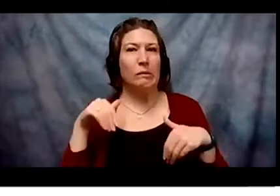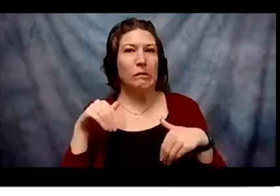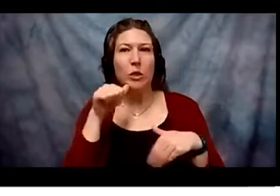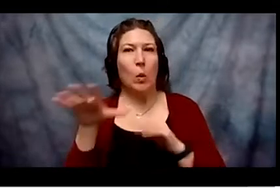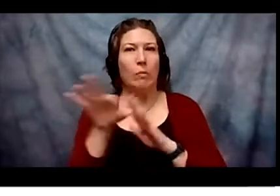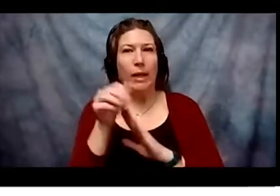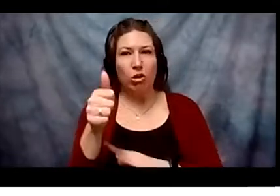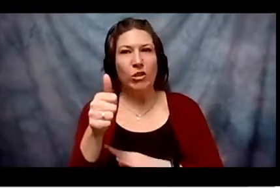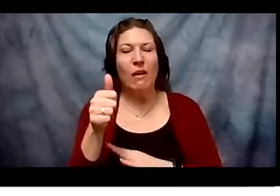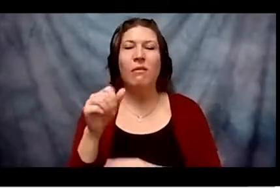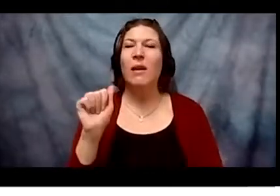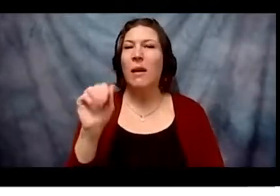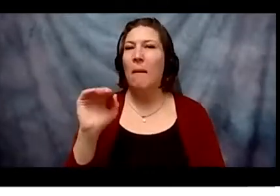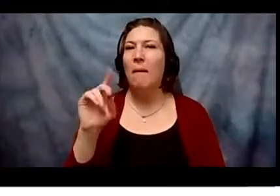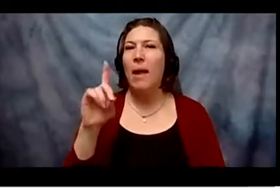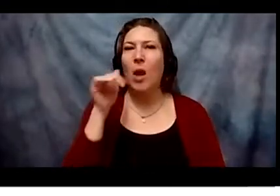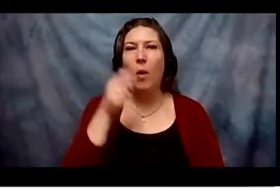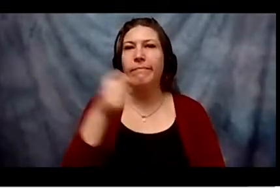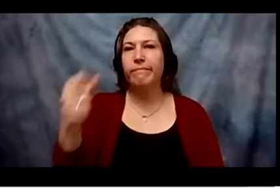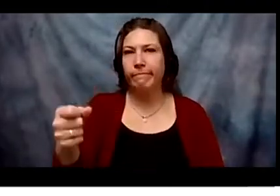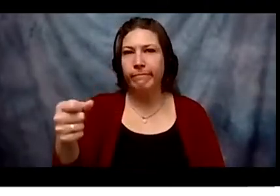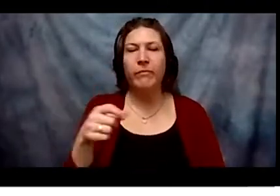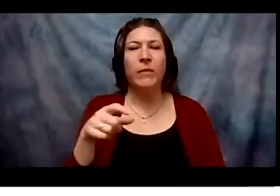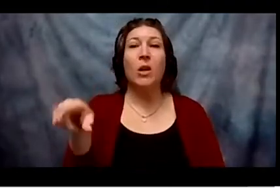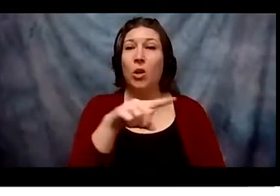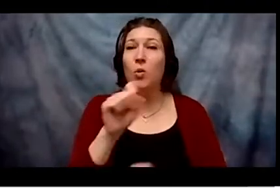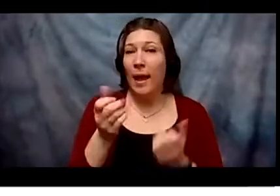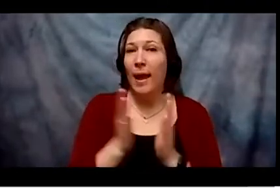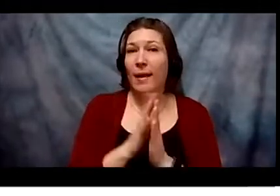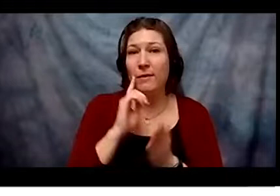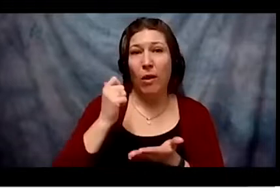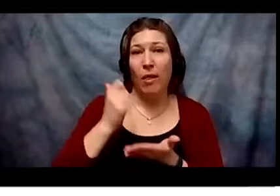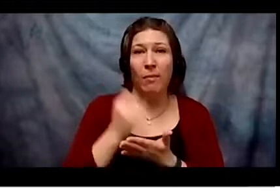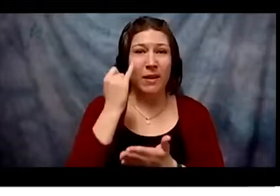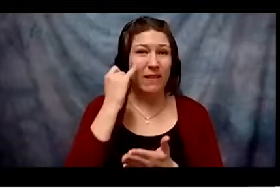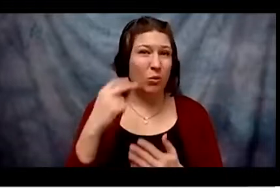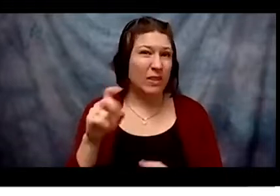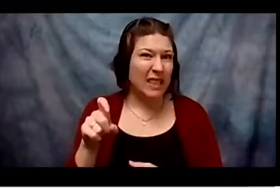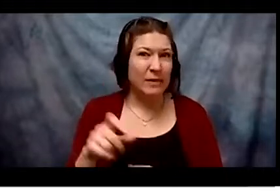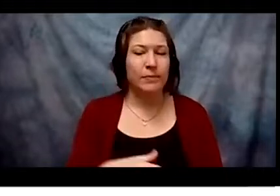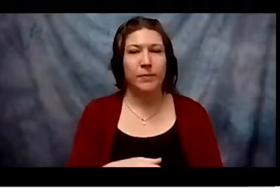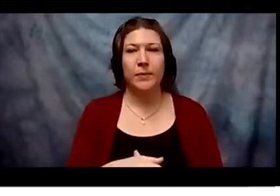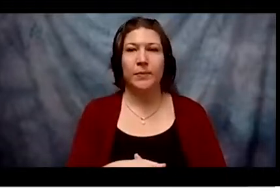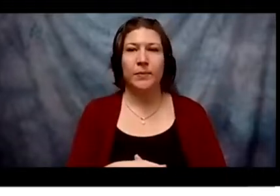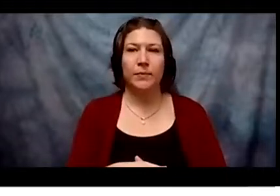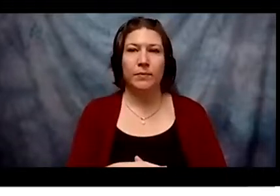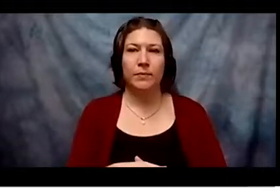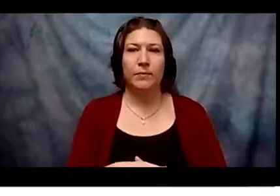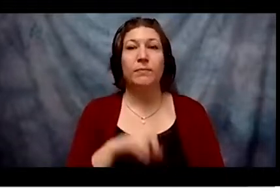a room in the next minute or so. And you can ask for help if you need it. Make sure everyone